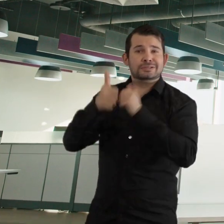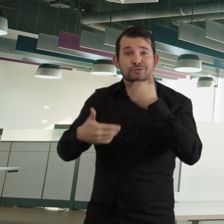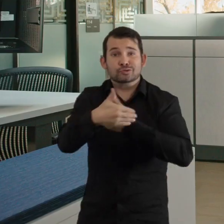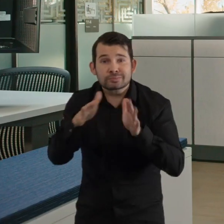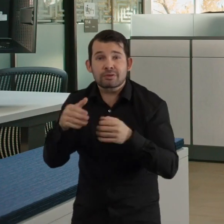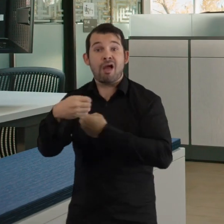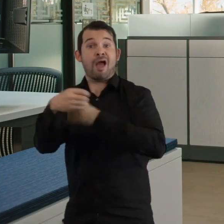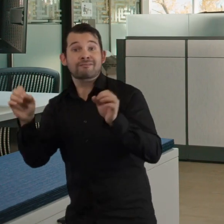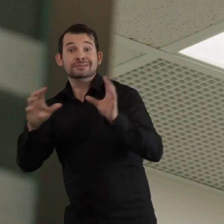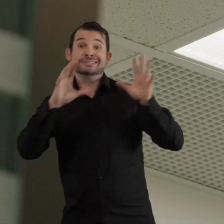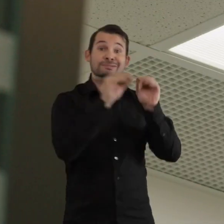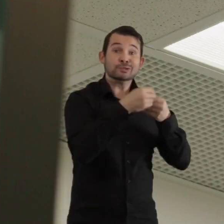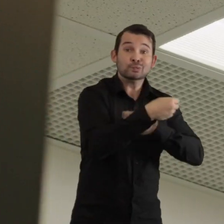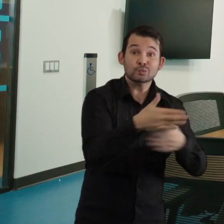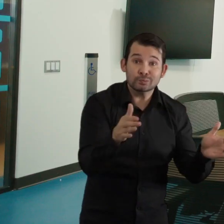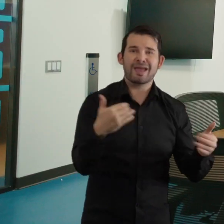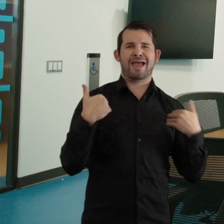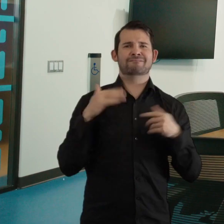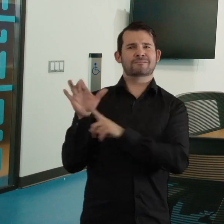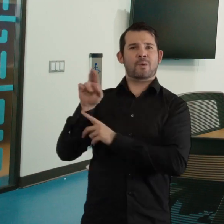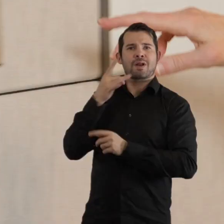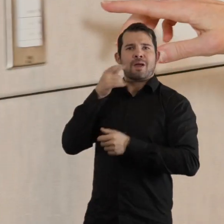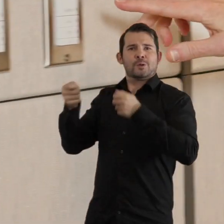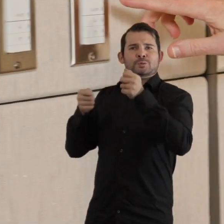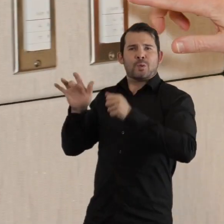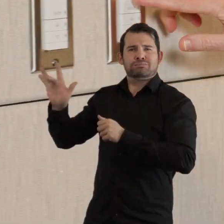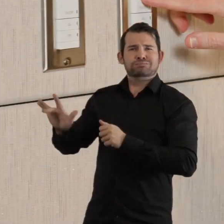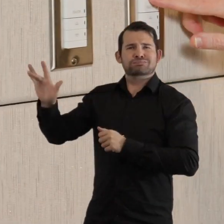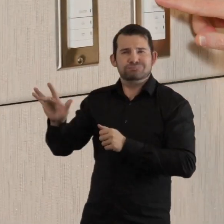Each cubicle, office space and meeting room has its own lighting controls.